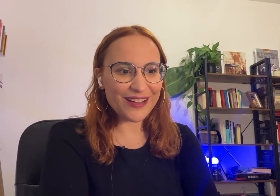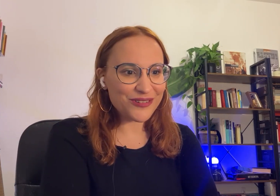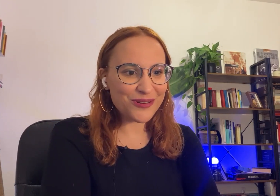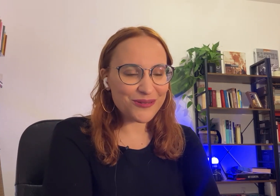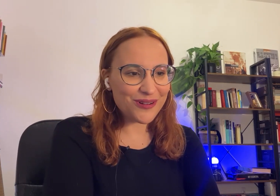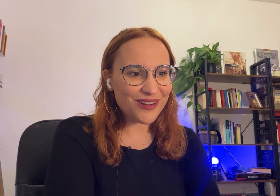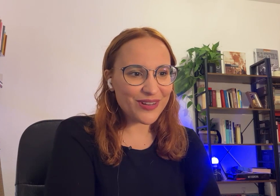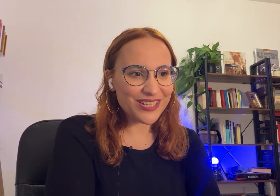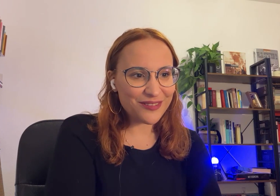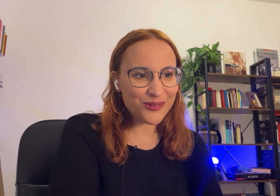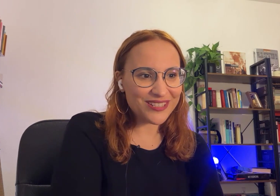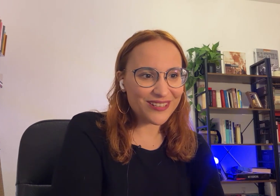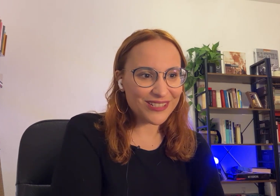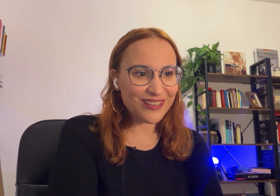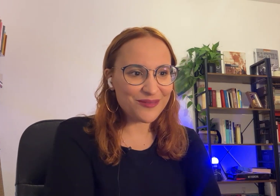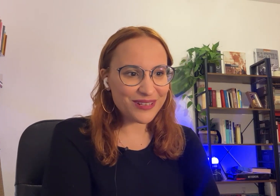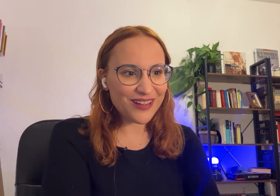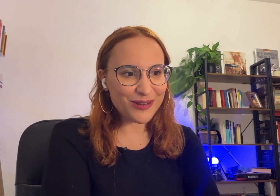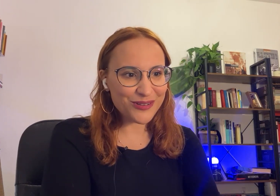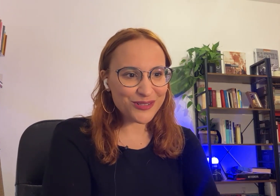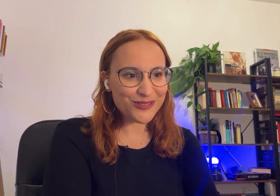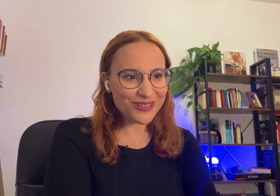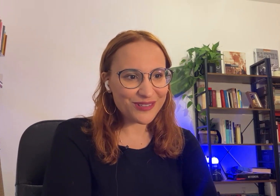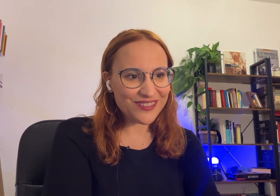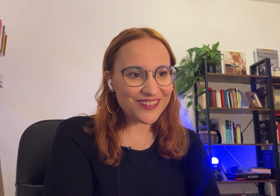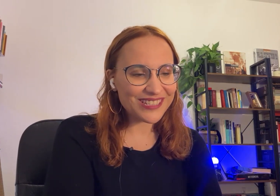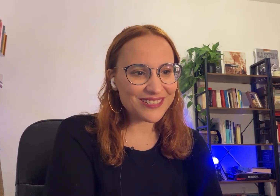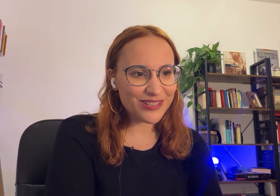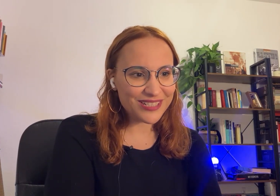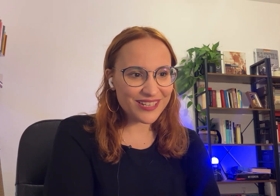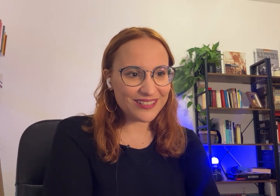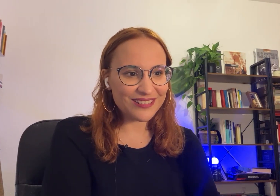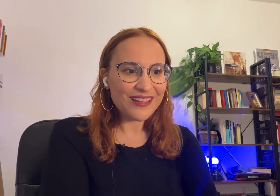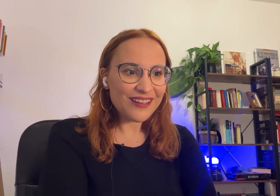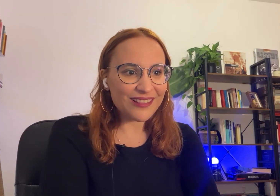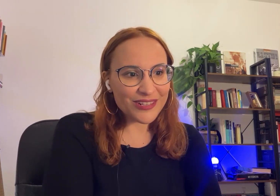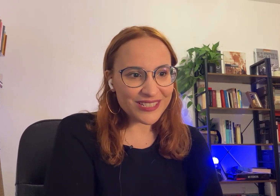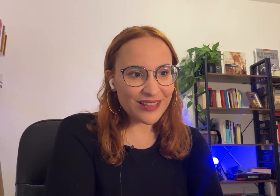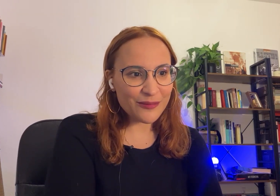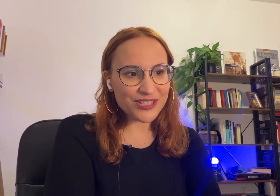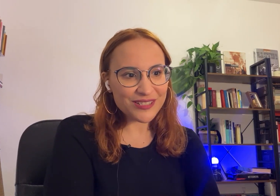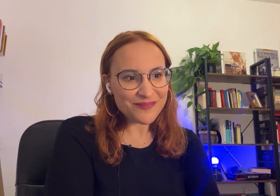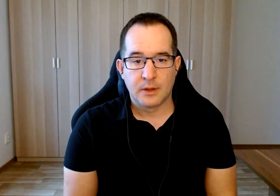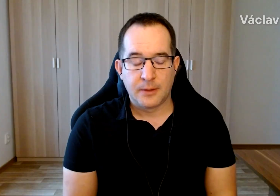I don't know, Vašek, if you can tell us a little bit about your journey with accessibility and learning sign languages?